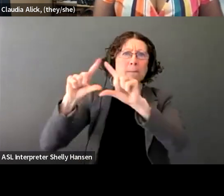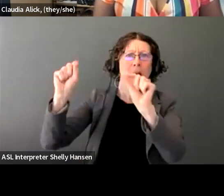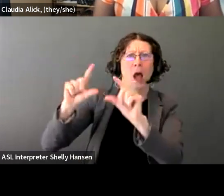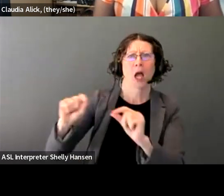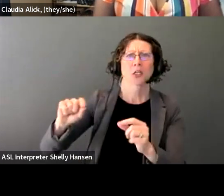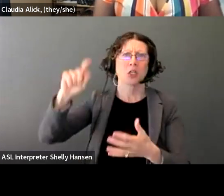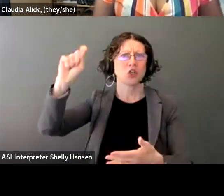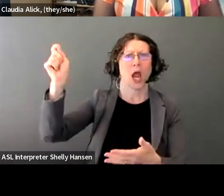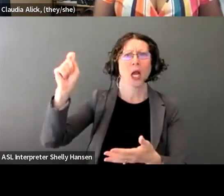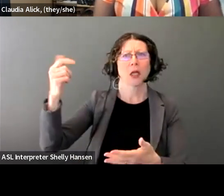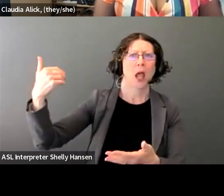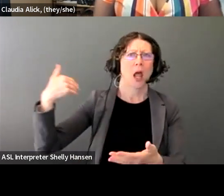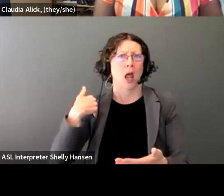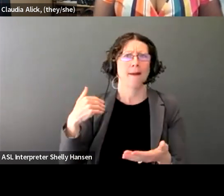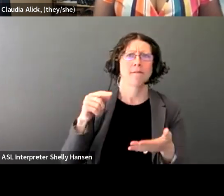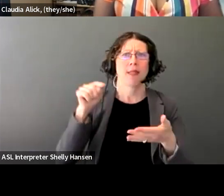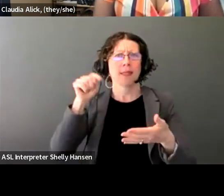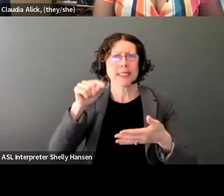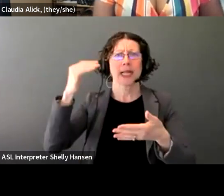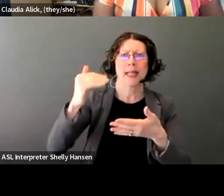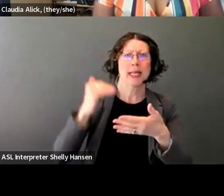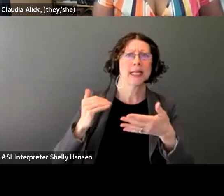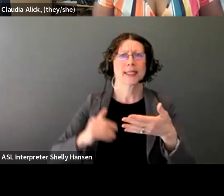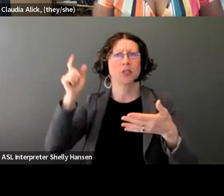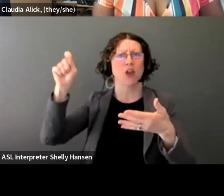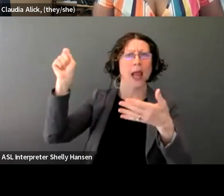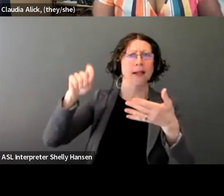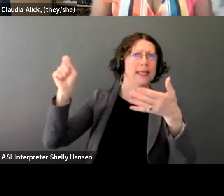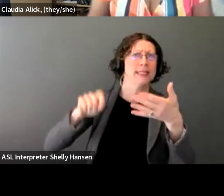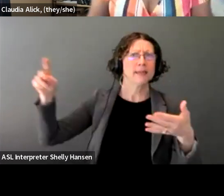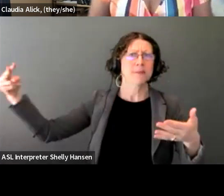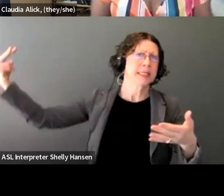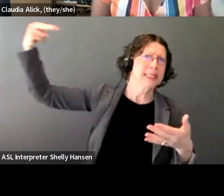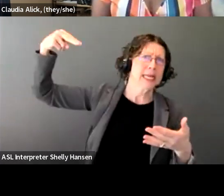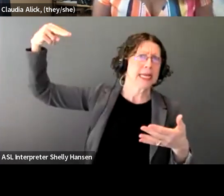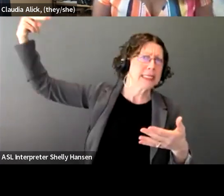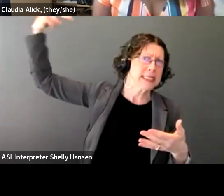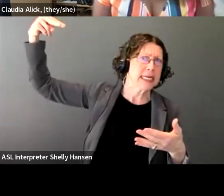we have this check list, you see, like you know, we did it.